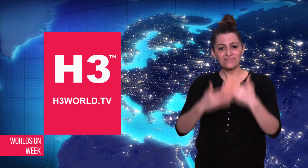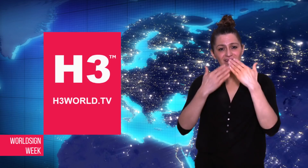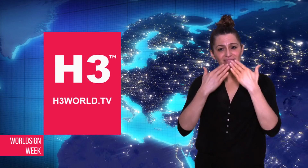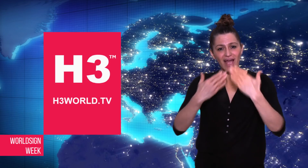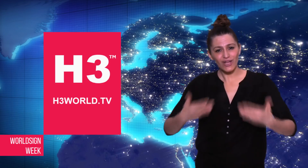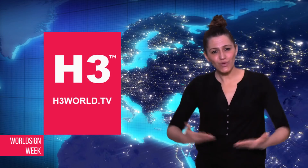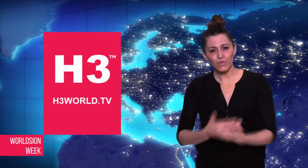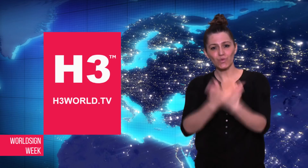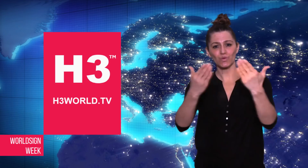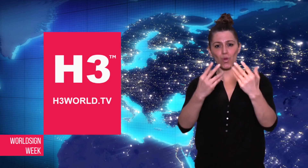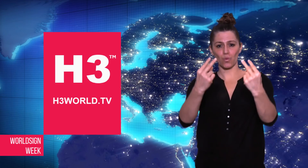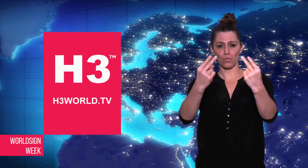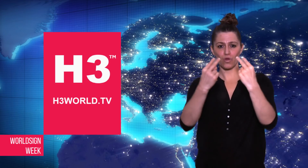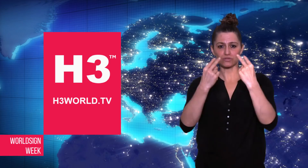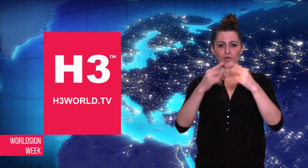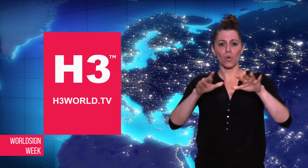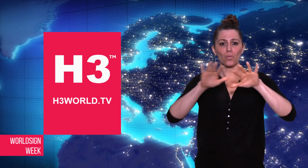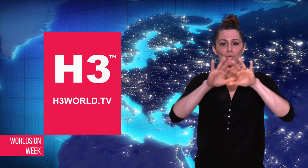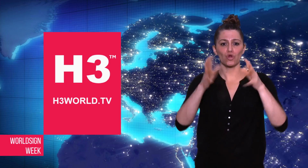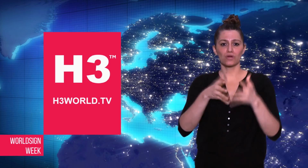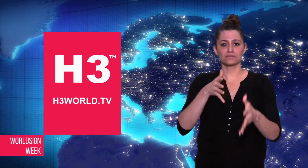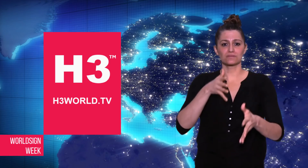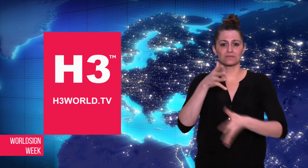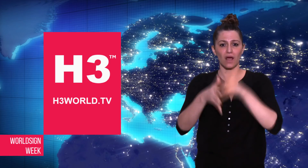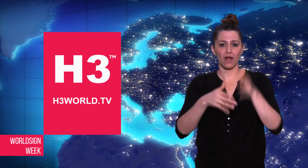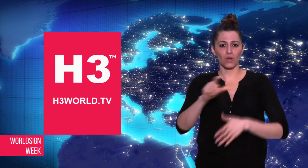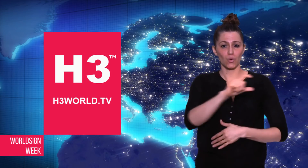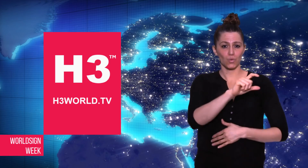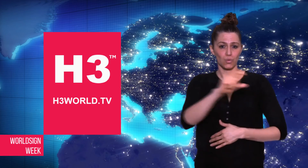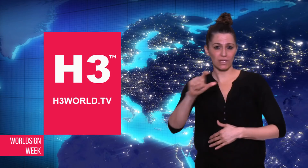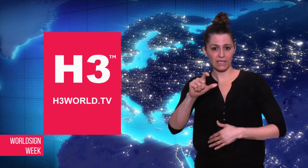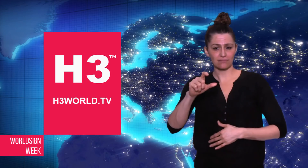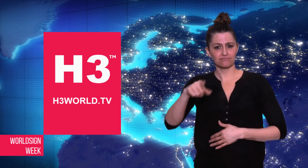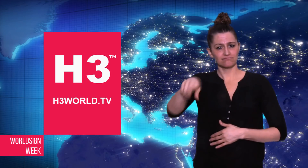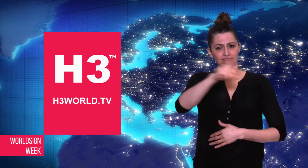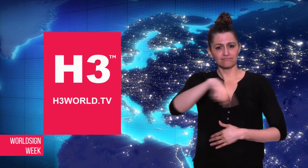Thank you for watching WorldSign Week,